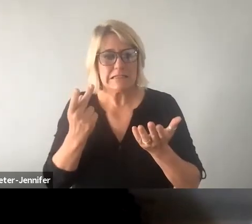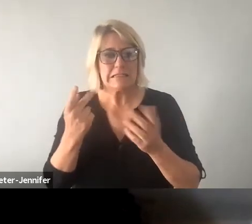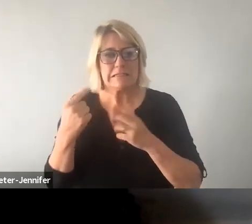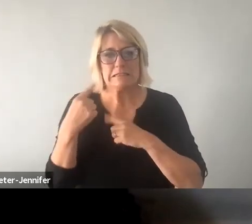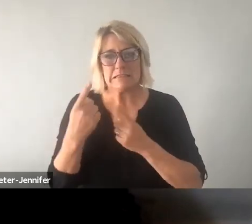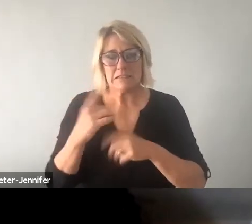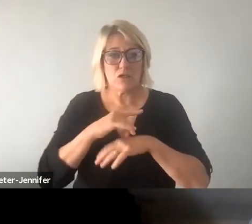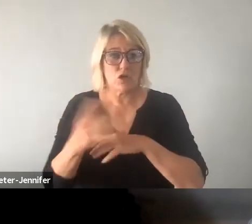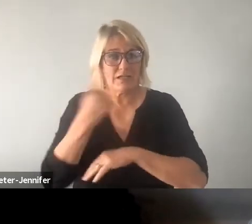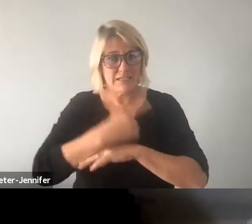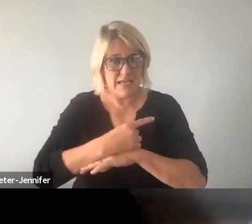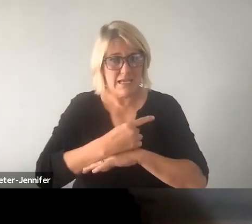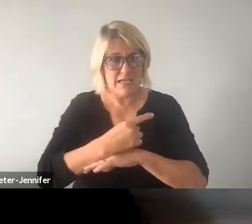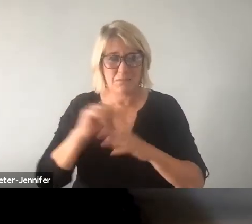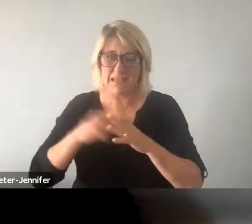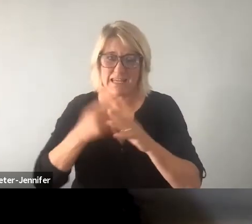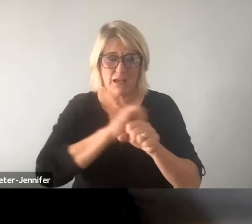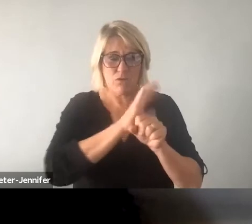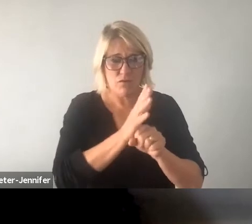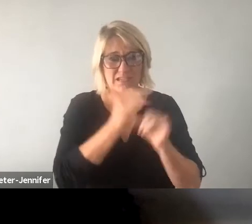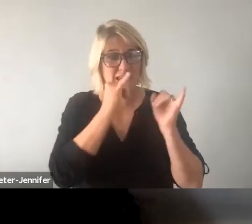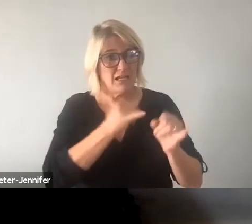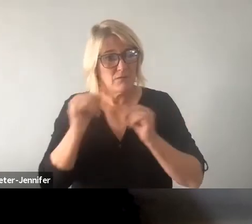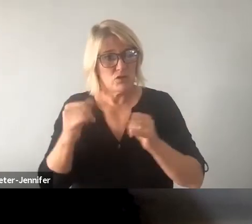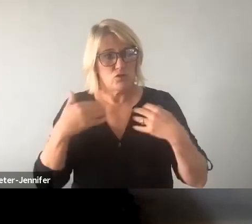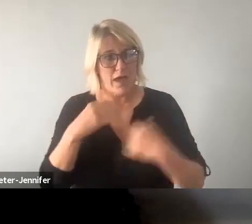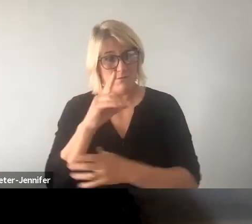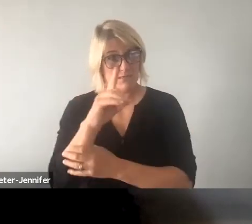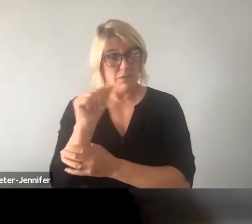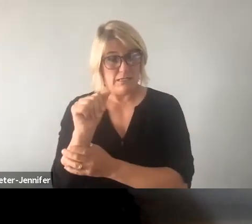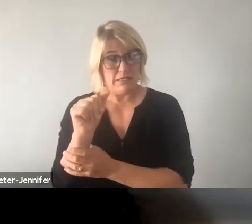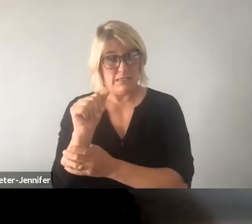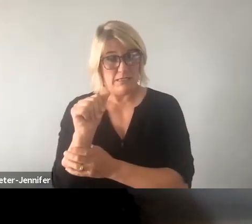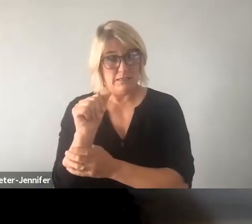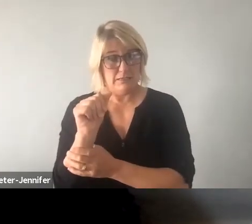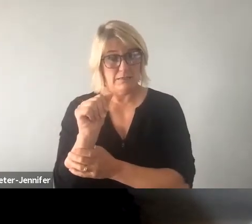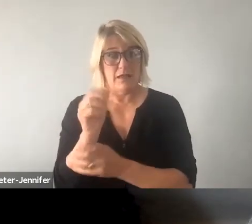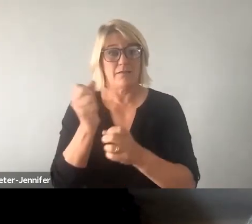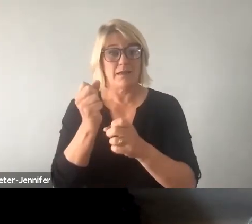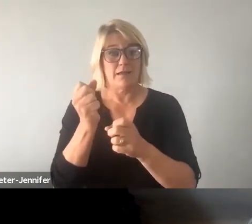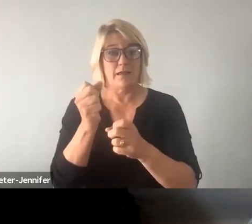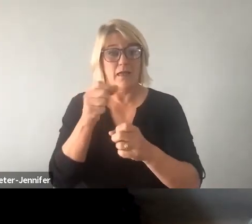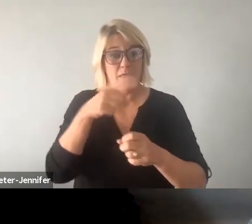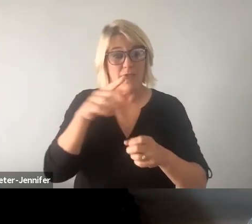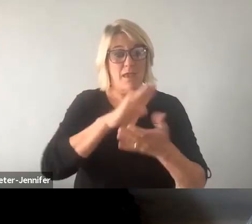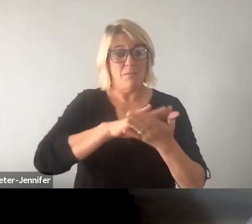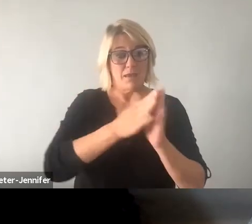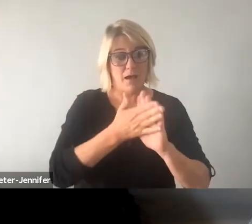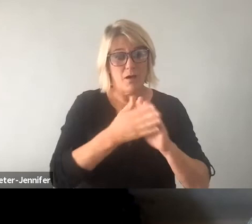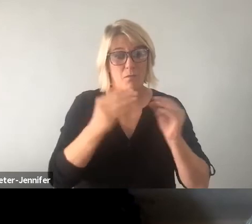The other category that we sometimes see and we've seen this since the early days of the pandemic is